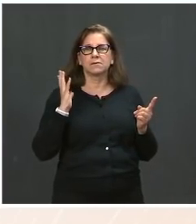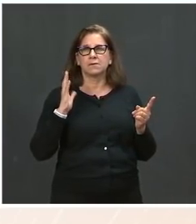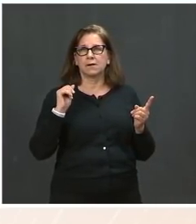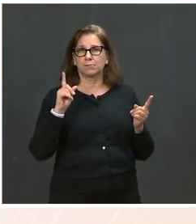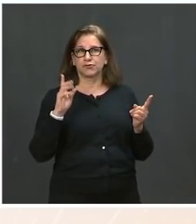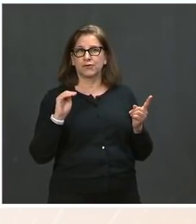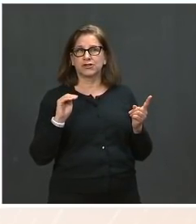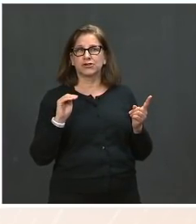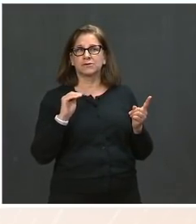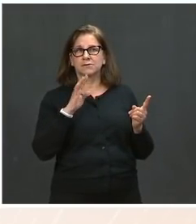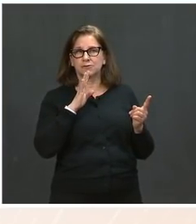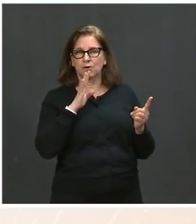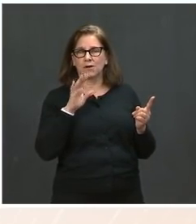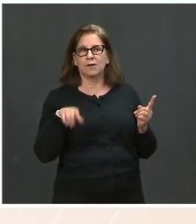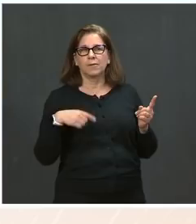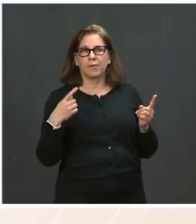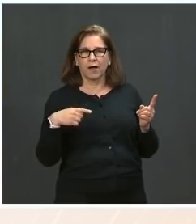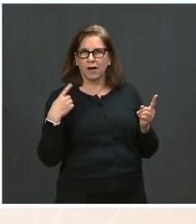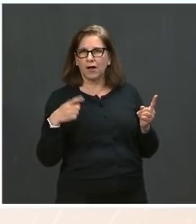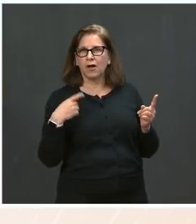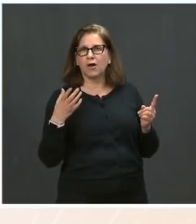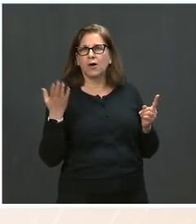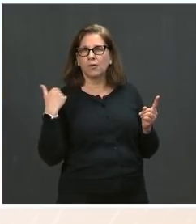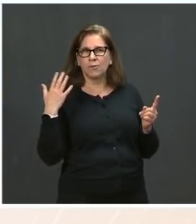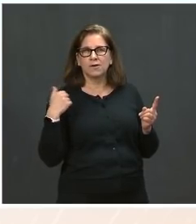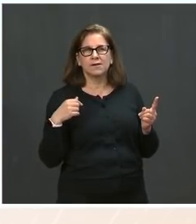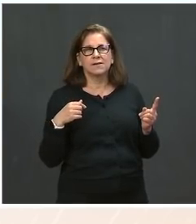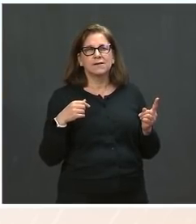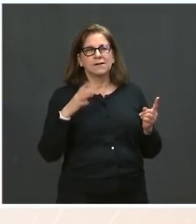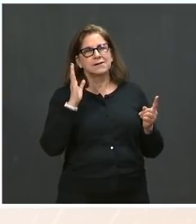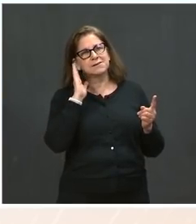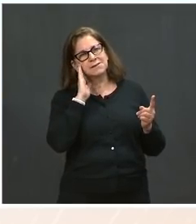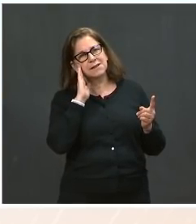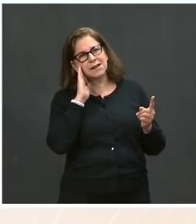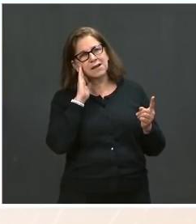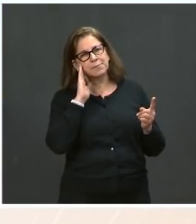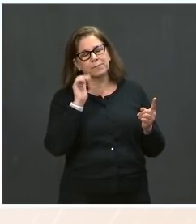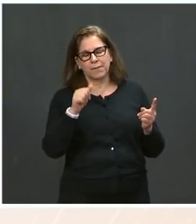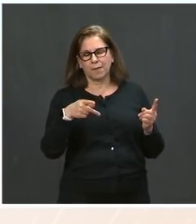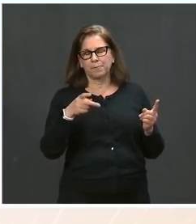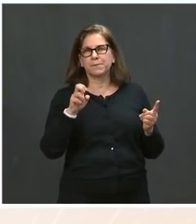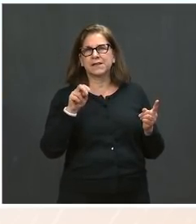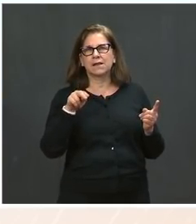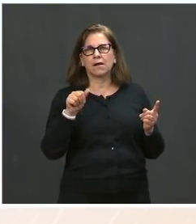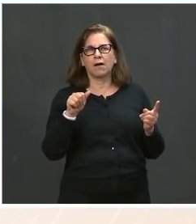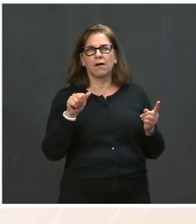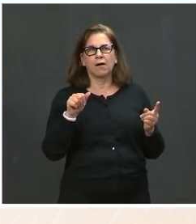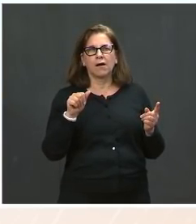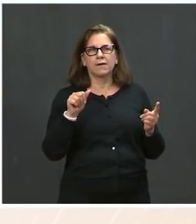which was implicated in several fatal crashes. It was dropped in 2017. Is that something any of you guys are looking